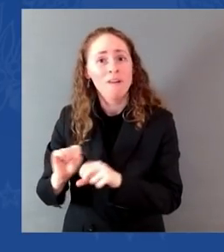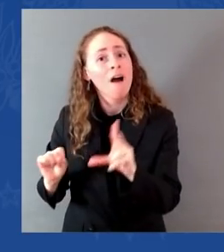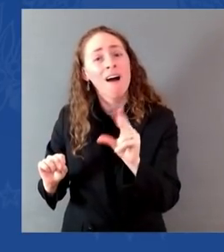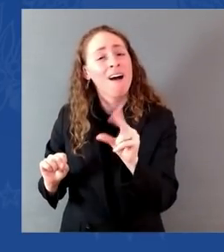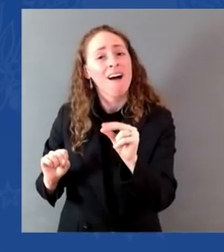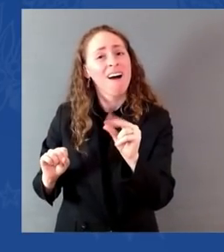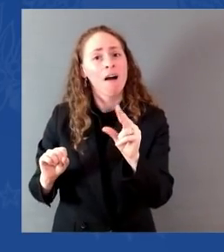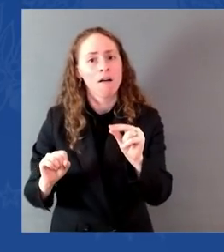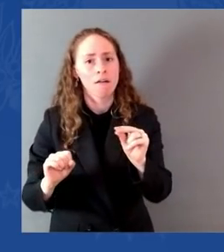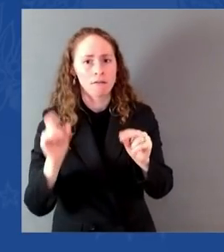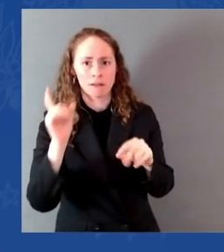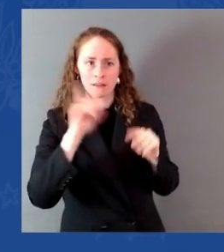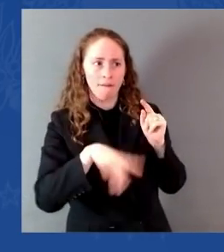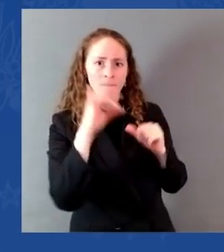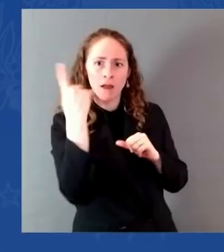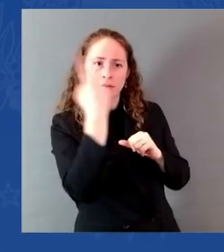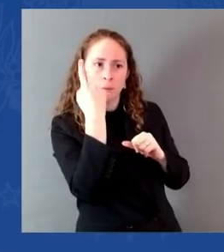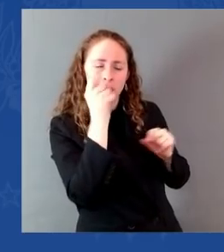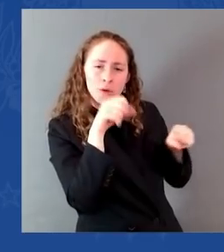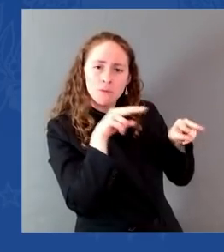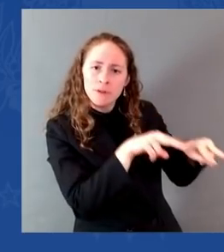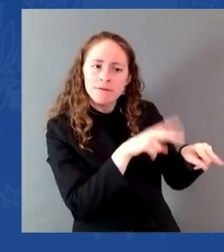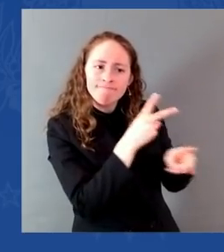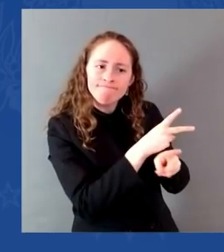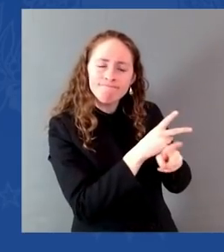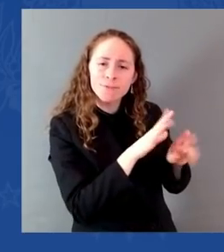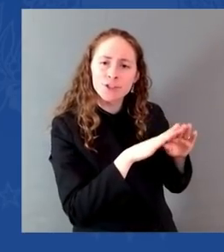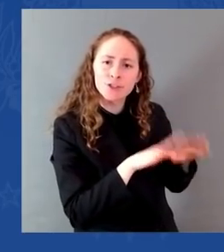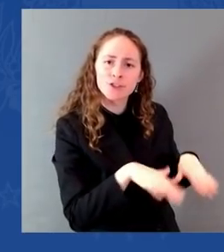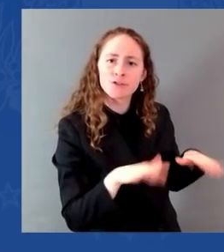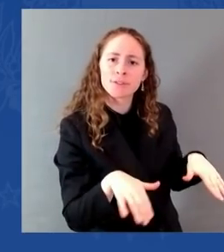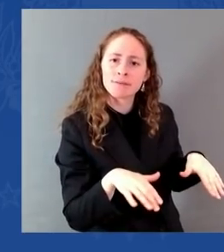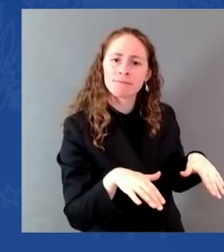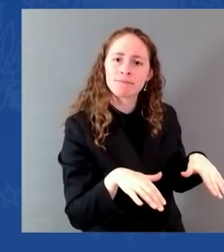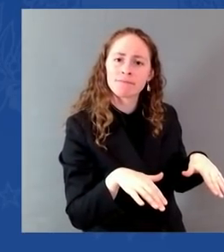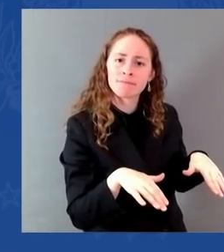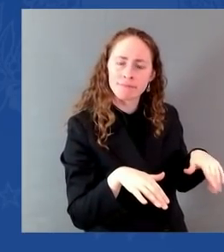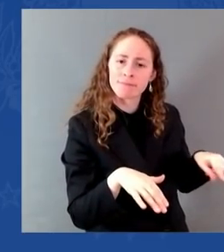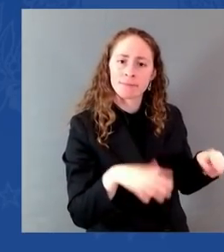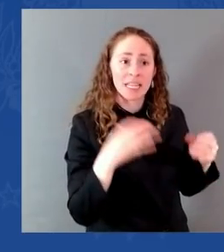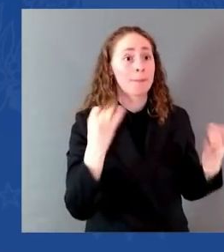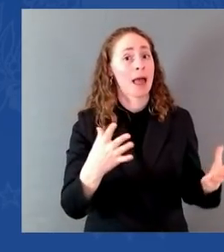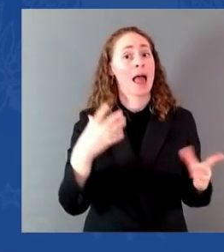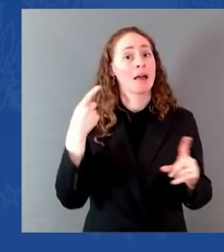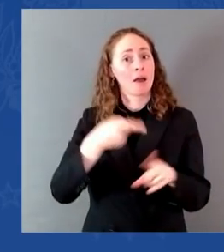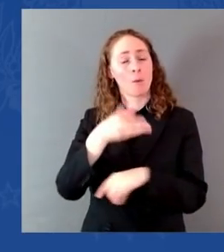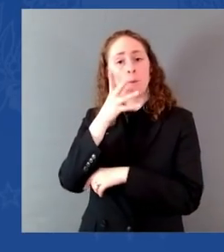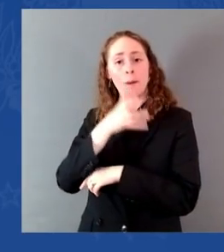who had to drop out of the workforce because they can't afford the childcare and still work.